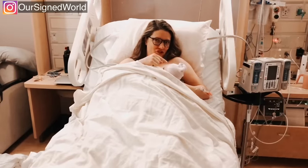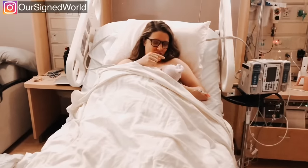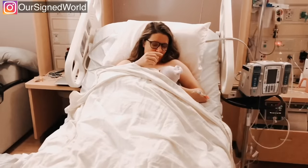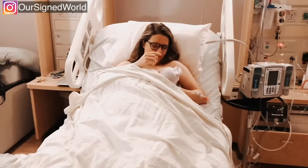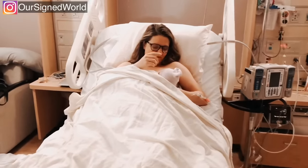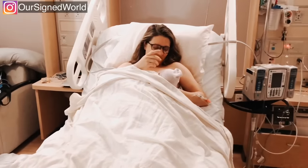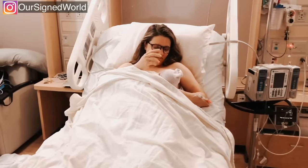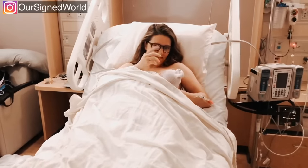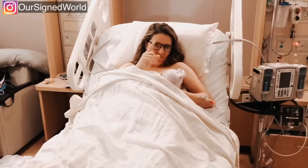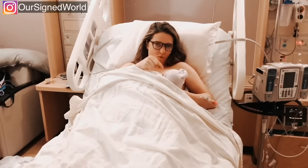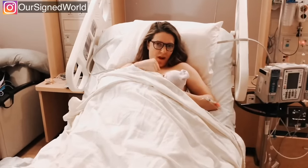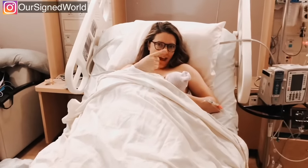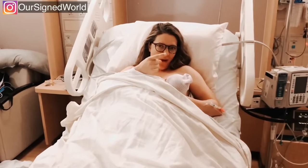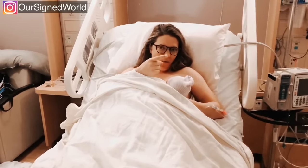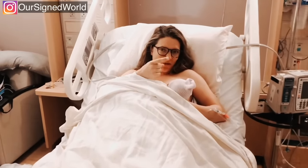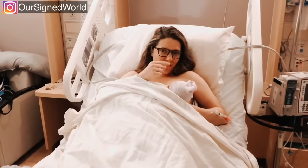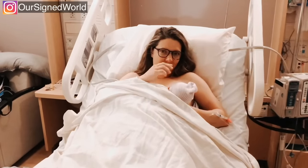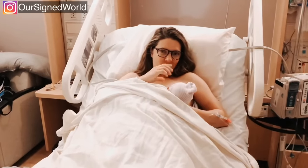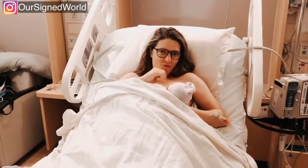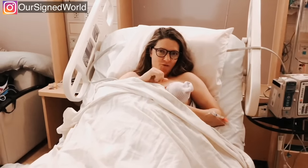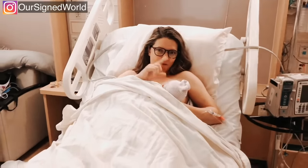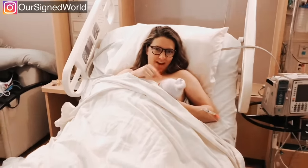She's now one hour old.